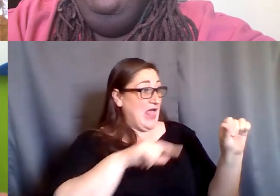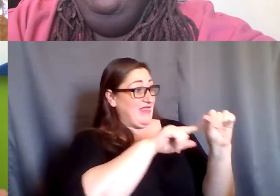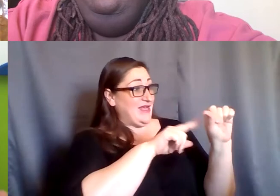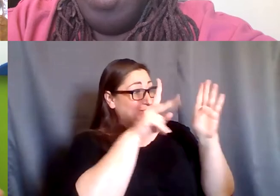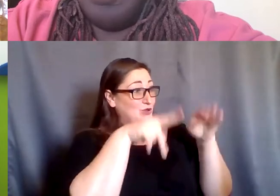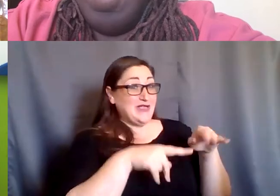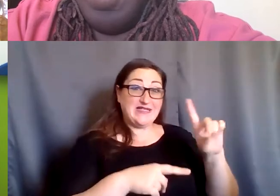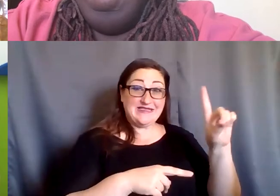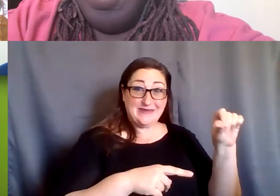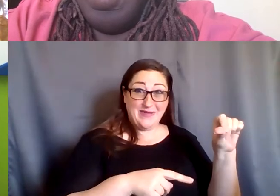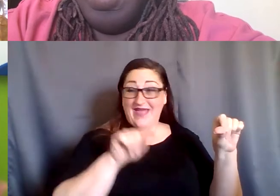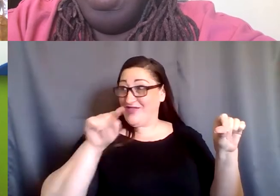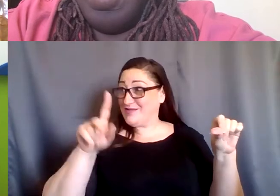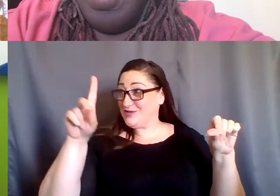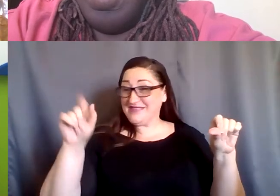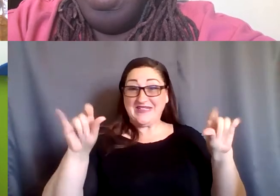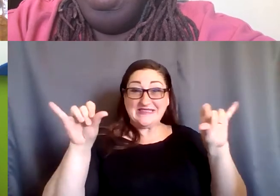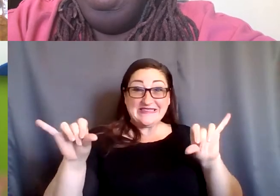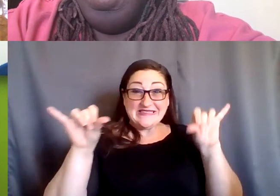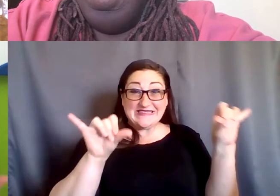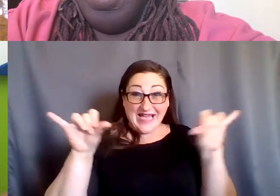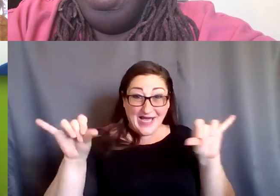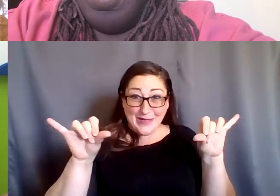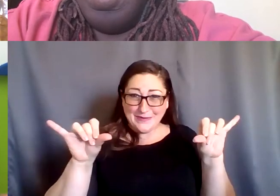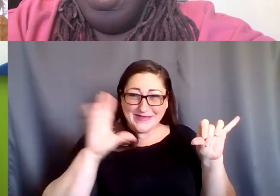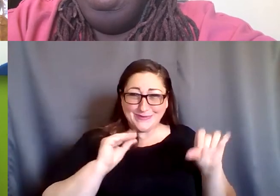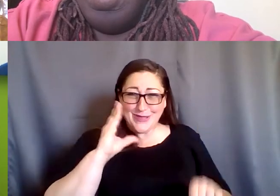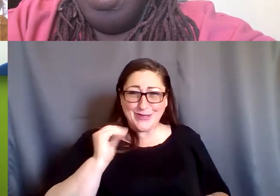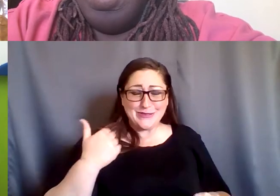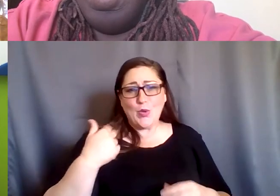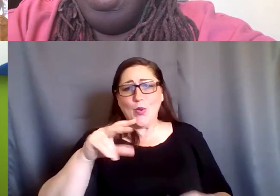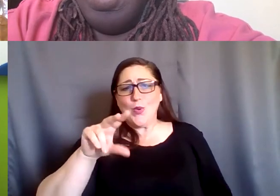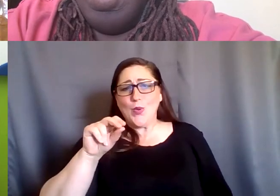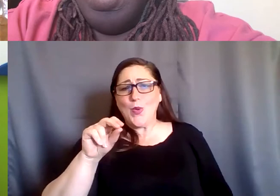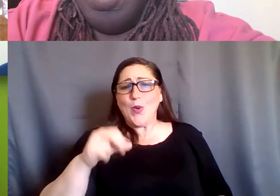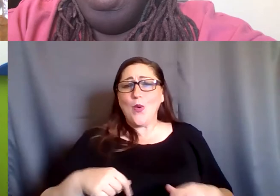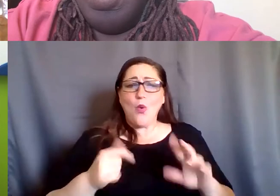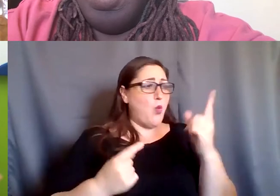No two people with cerebral palsy have exactly the same challenges or symptoms or societal barriers.